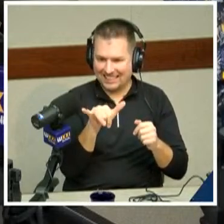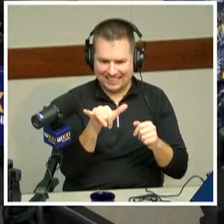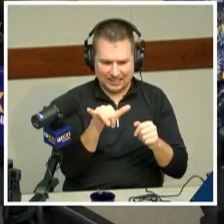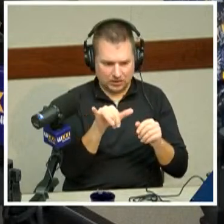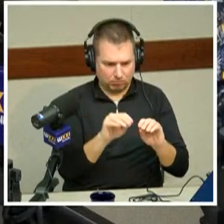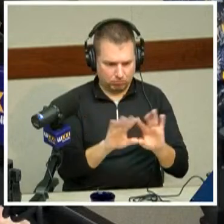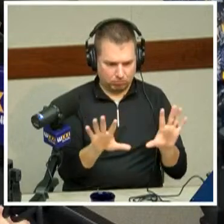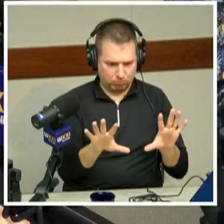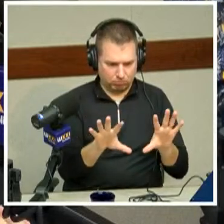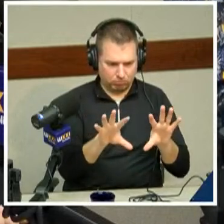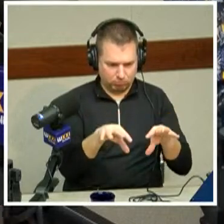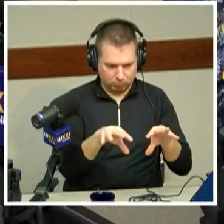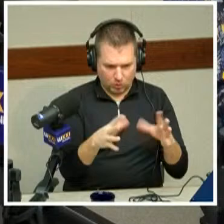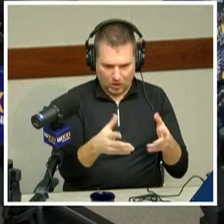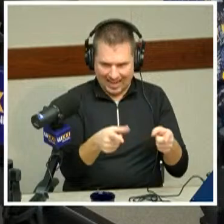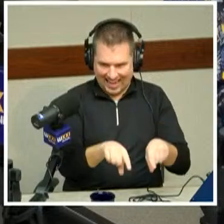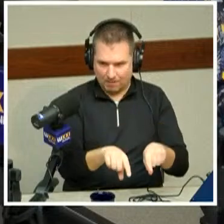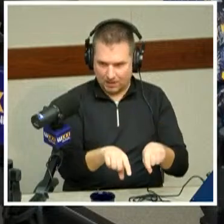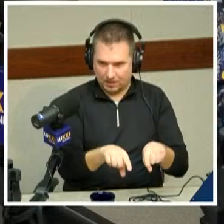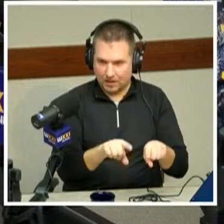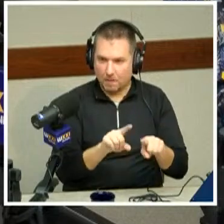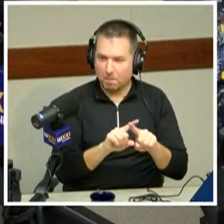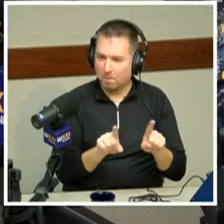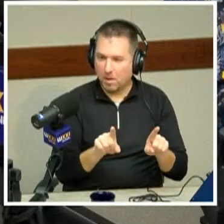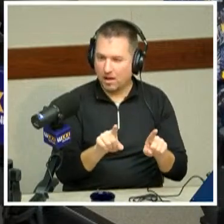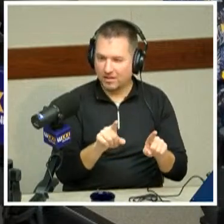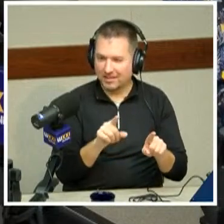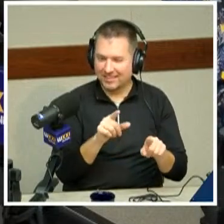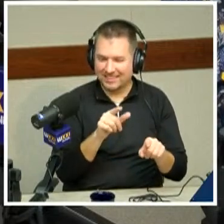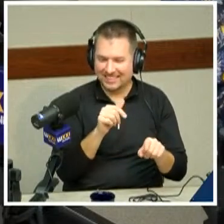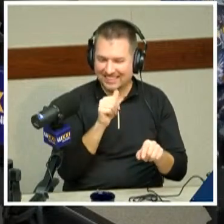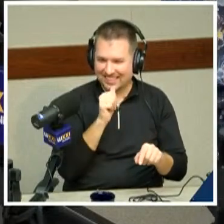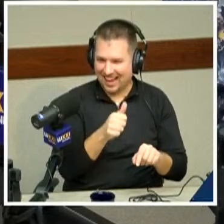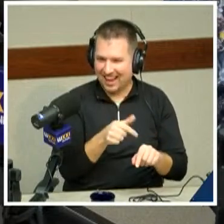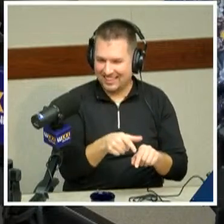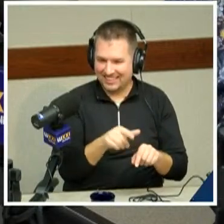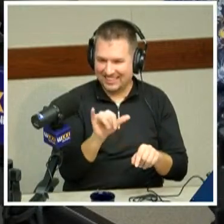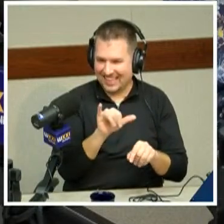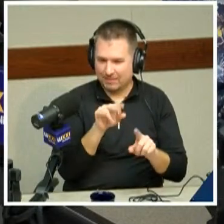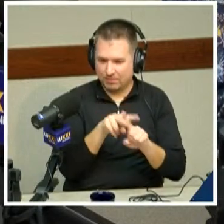uh between the parent and child it's not possible when you thinking about at home environment right